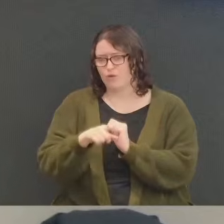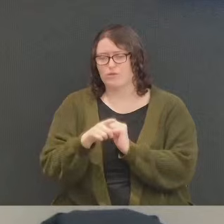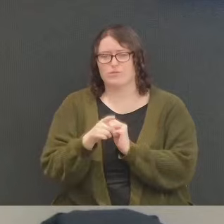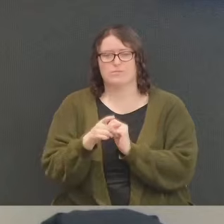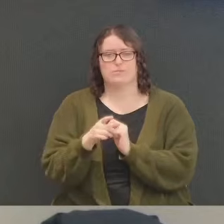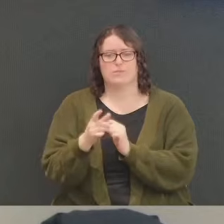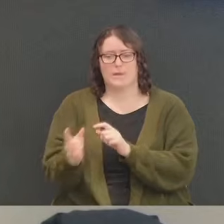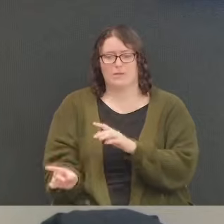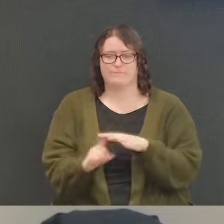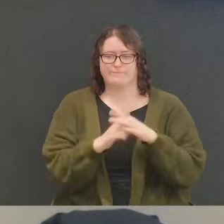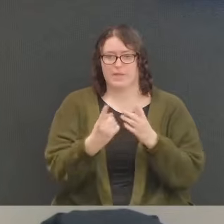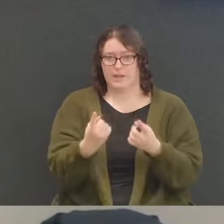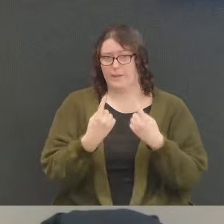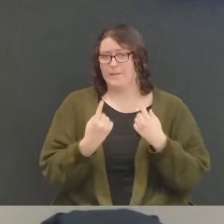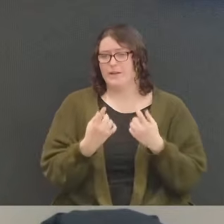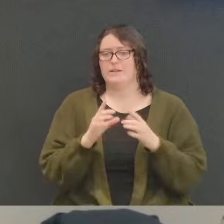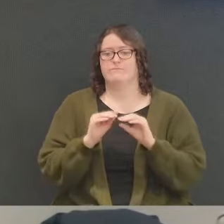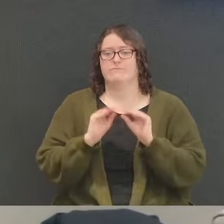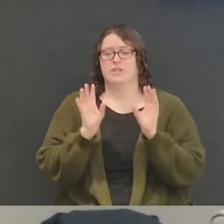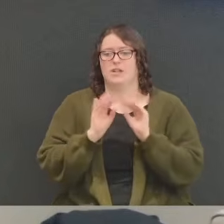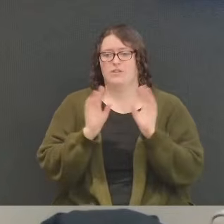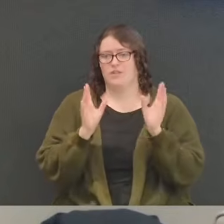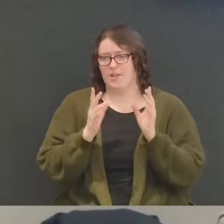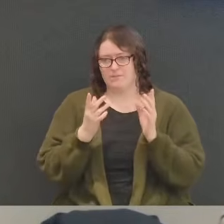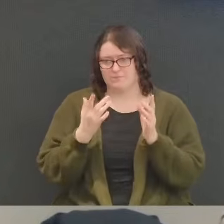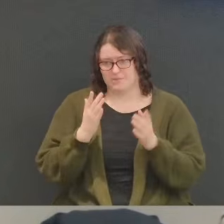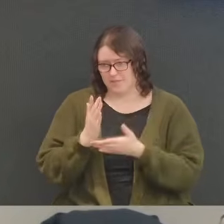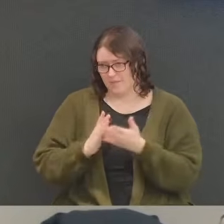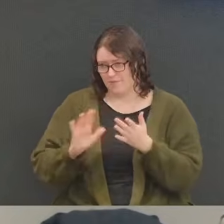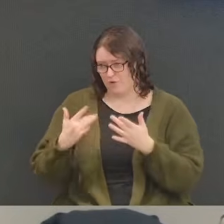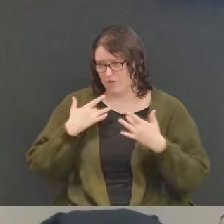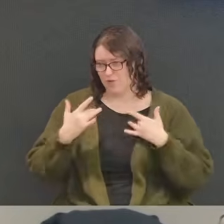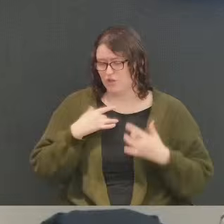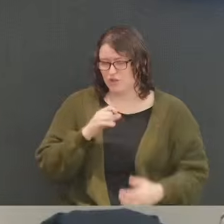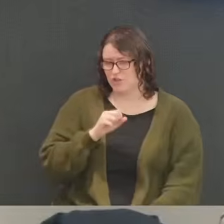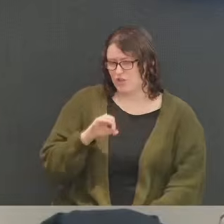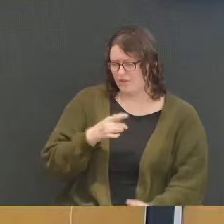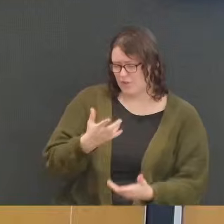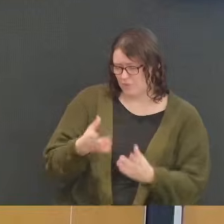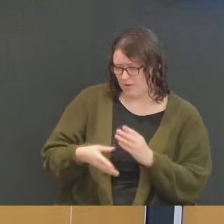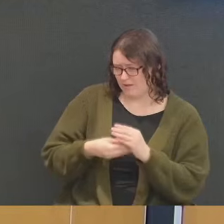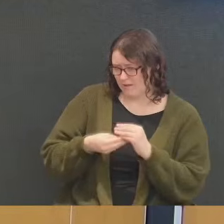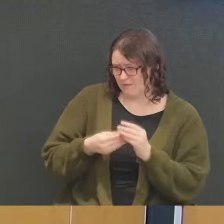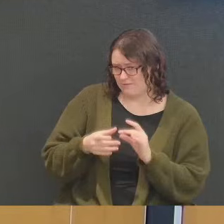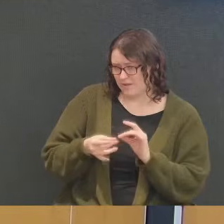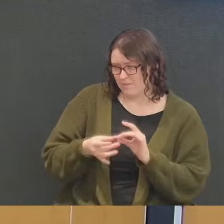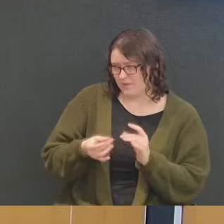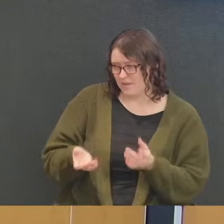clarity as it relates to some of the concerns. Jeff, did you want to make any comments? No,